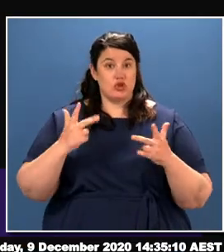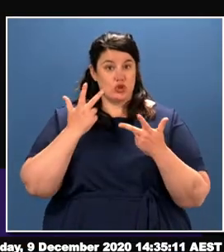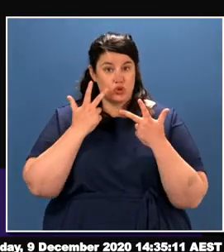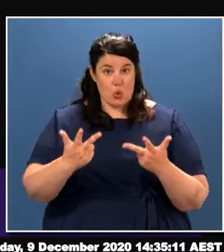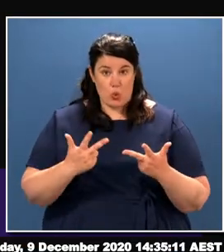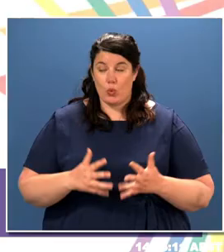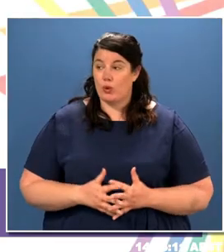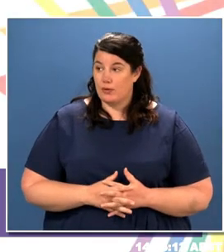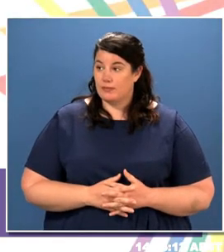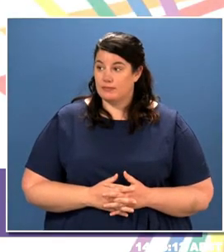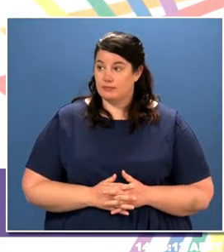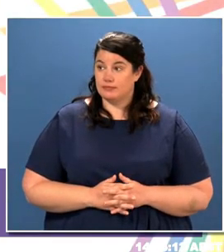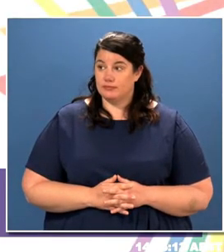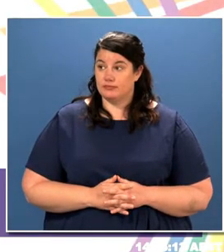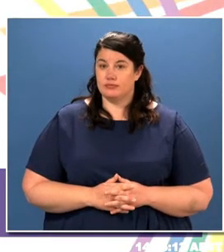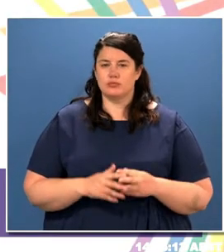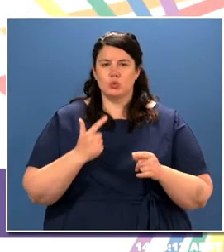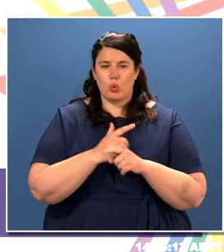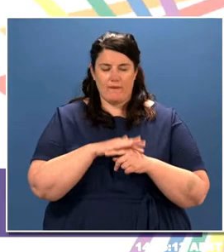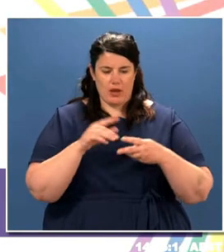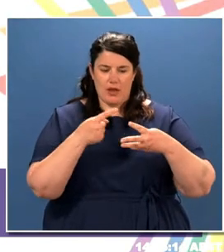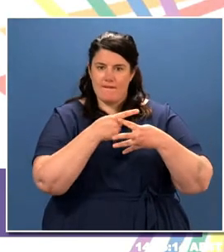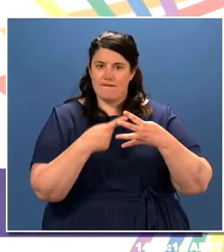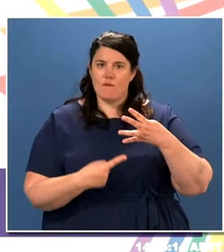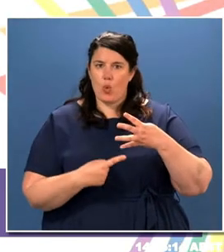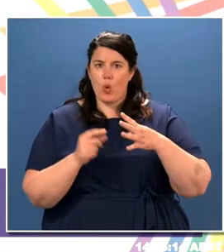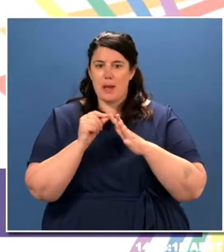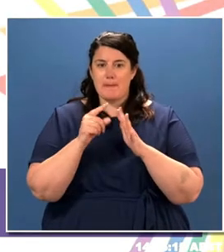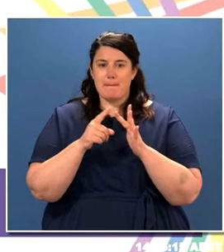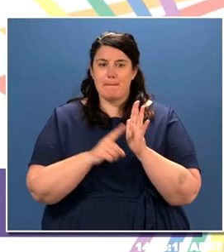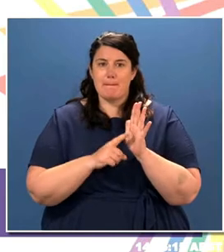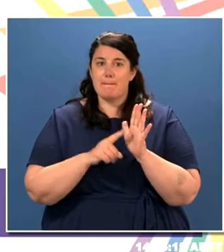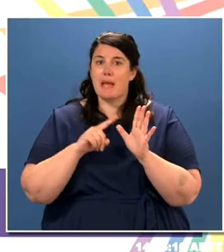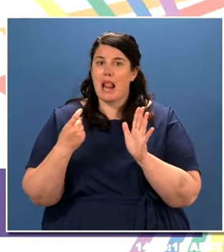and we will go to the four pillars and just discuss a little bit about that. Yeah, sure.